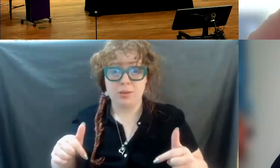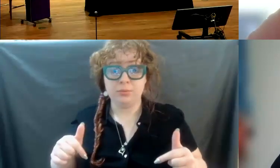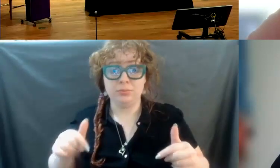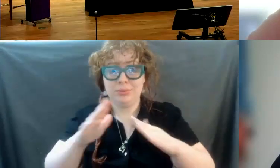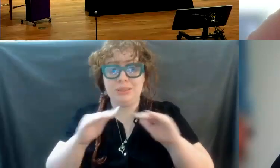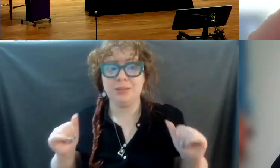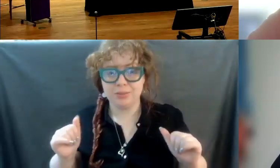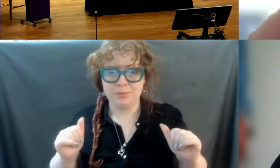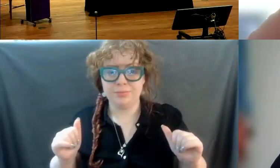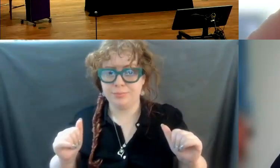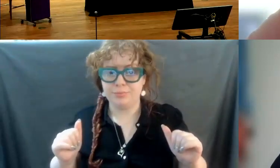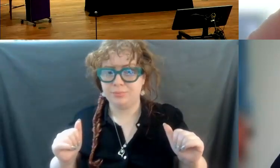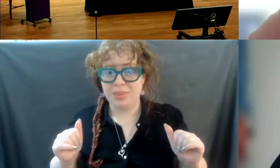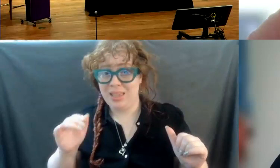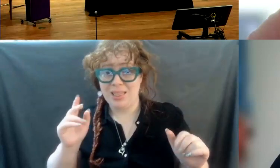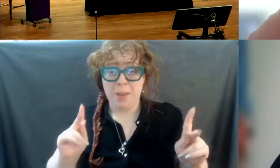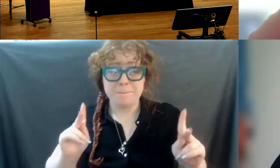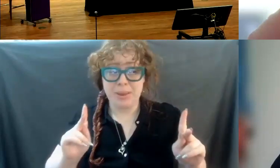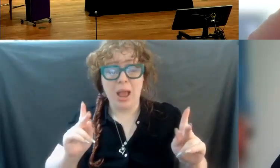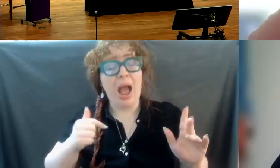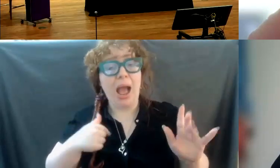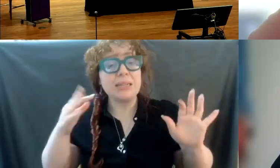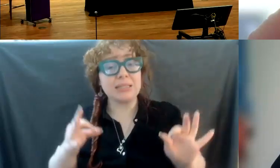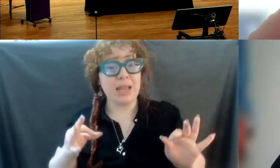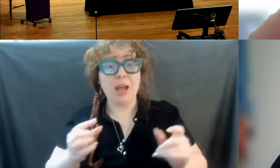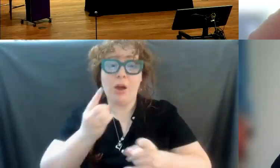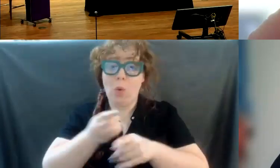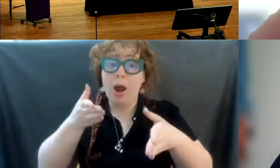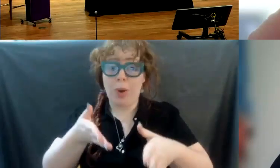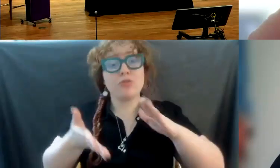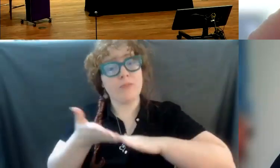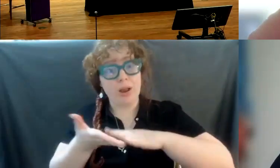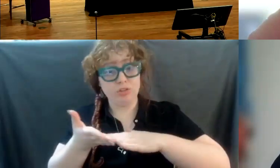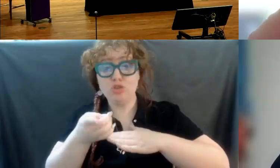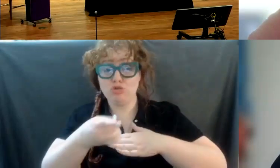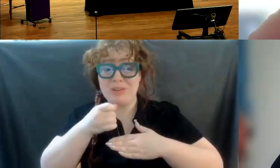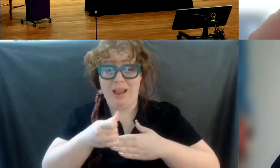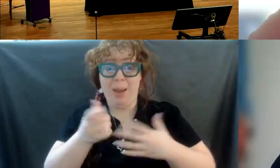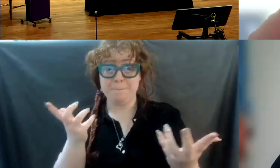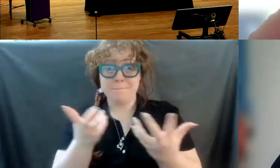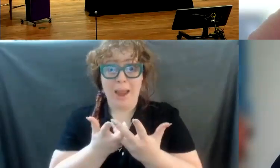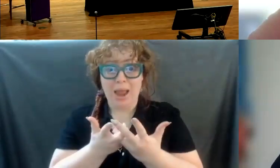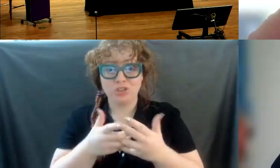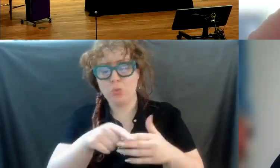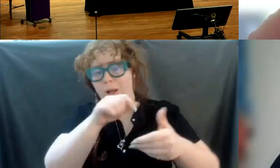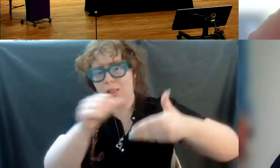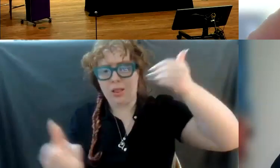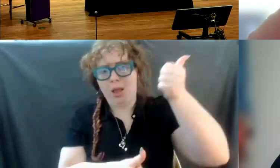to anybody that doesn't function according to the desires and demands of a capitalist, a racialized capitalist system.